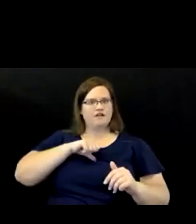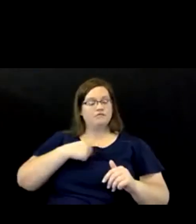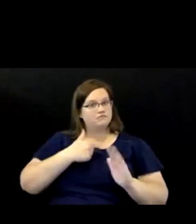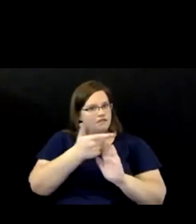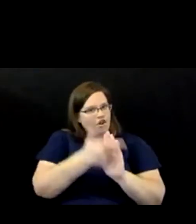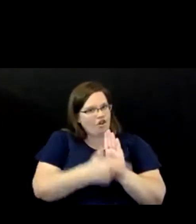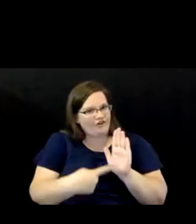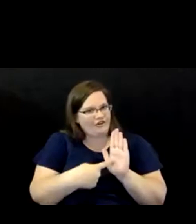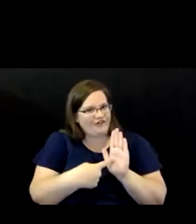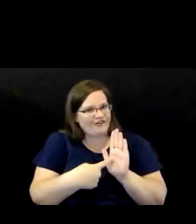requirement for receiving the funding.